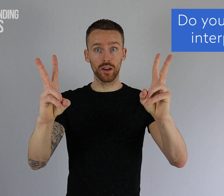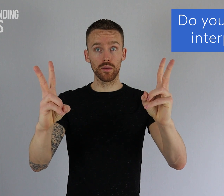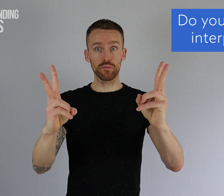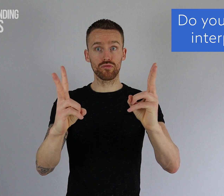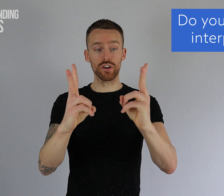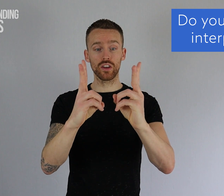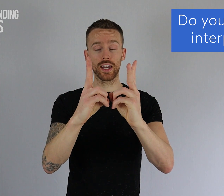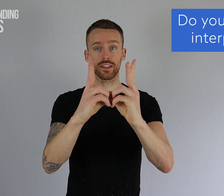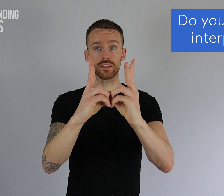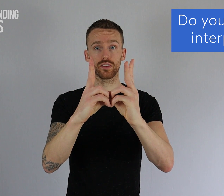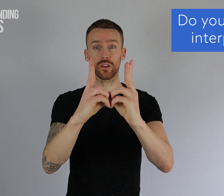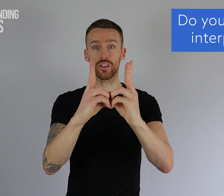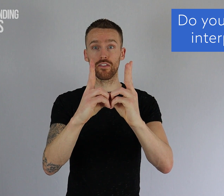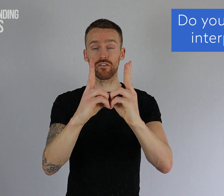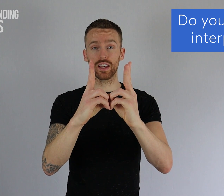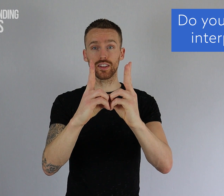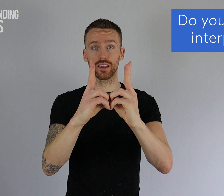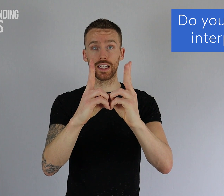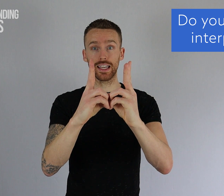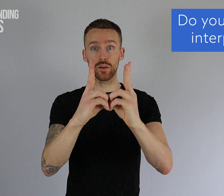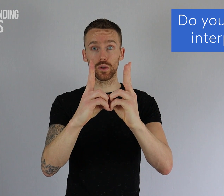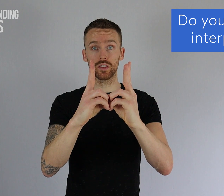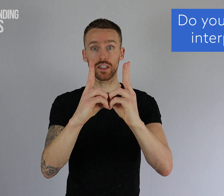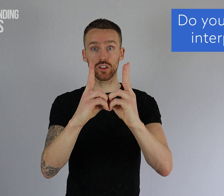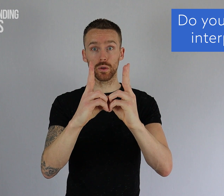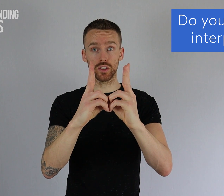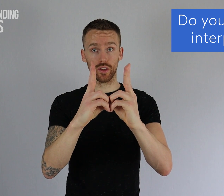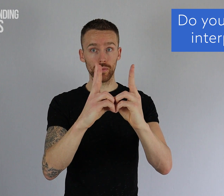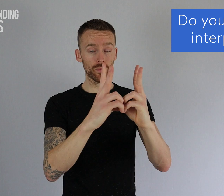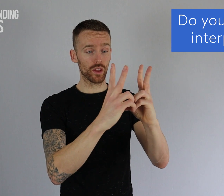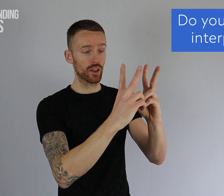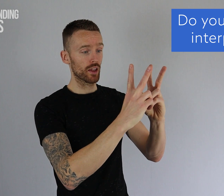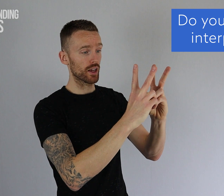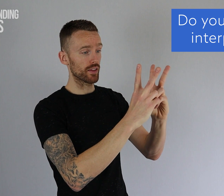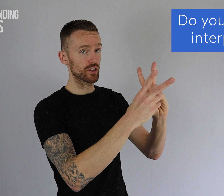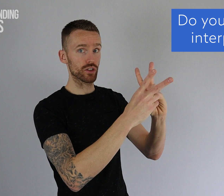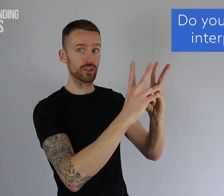Bring your hands so that they're facing inwards and to each other. And then you're just going